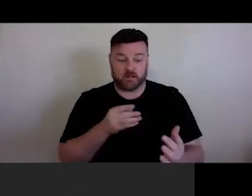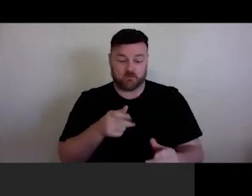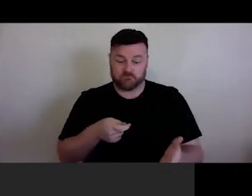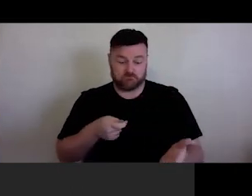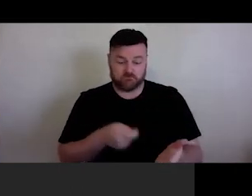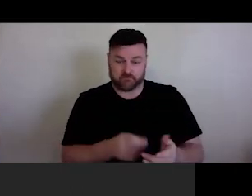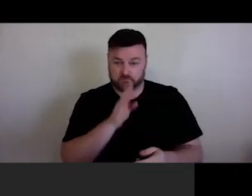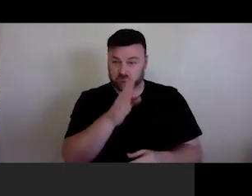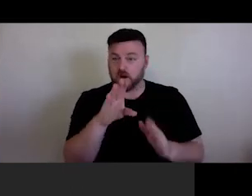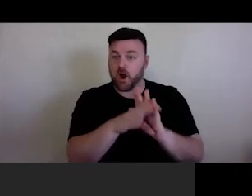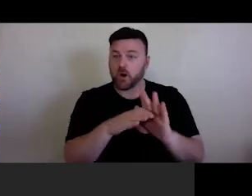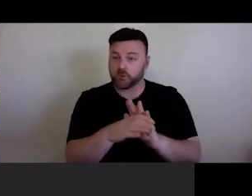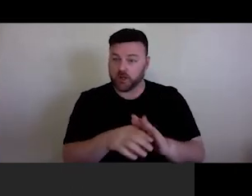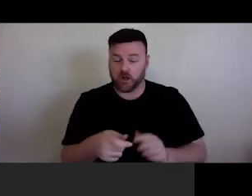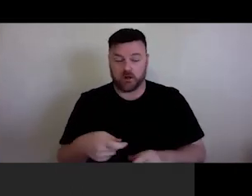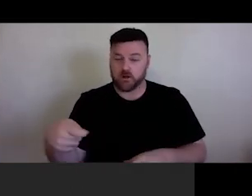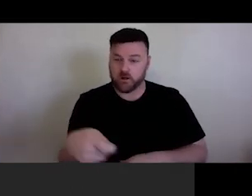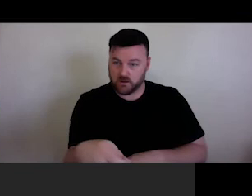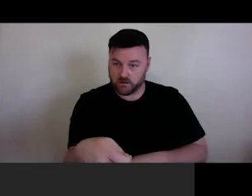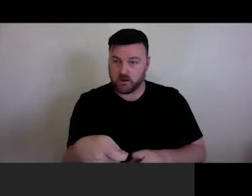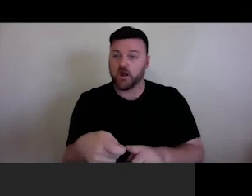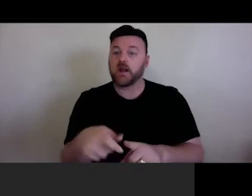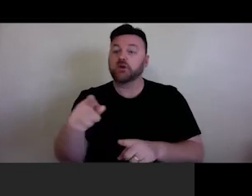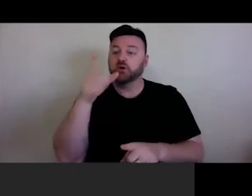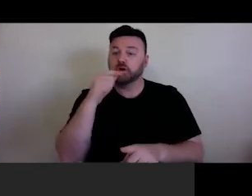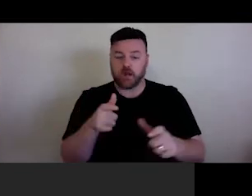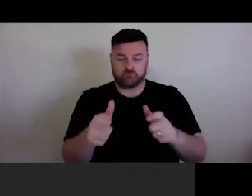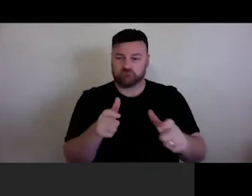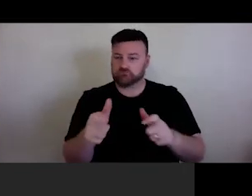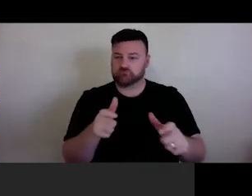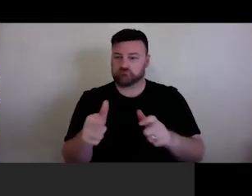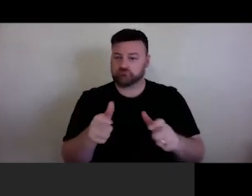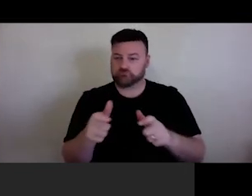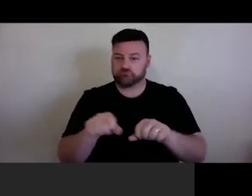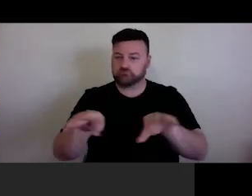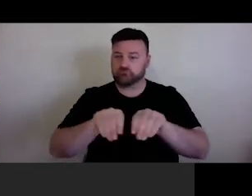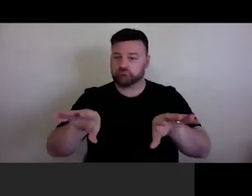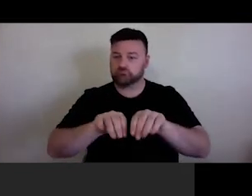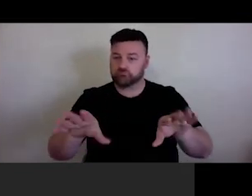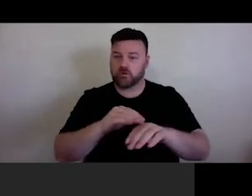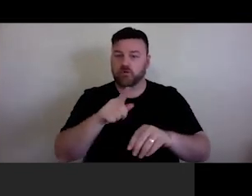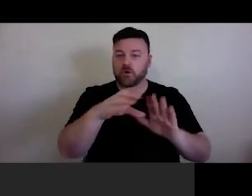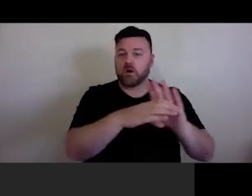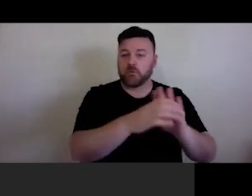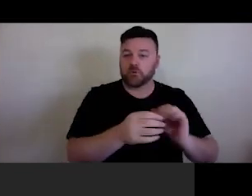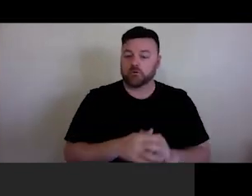and what it allows you to do is control the streaming set-up from your computer. So you literally press a button on the little